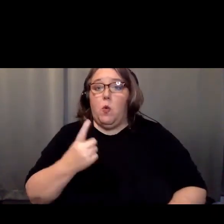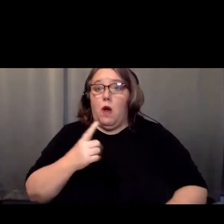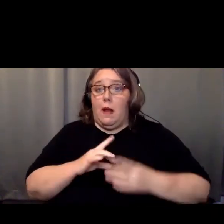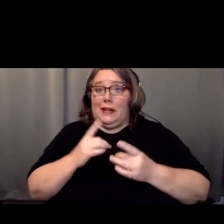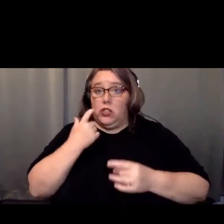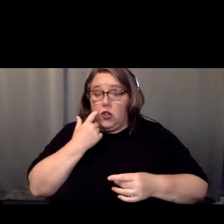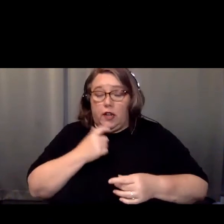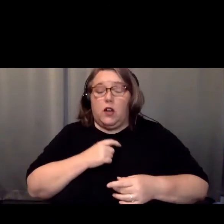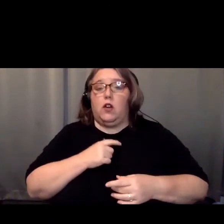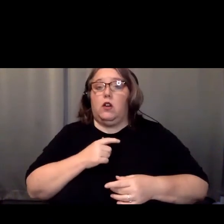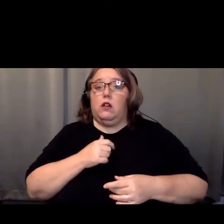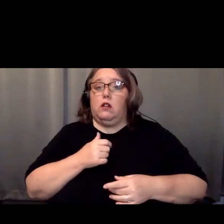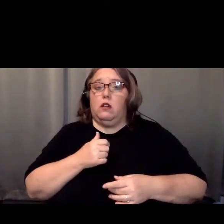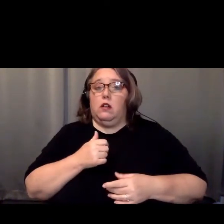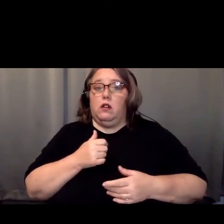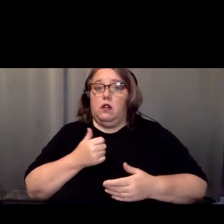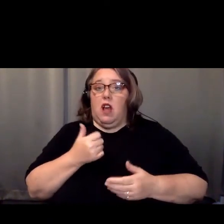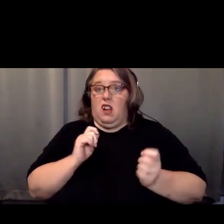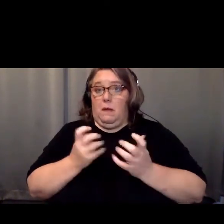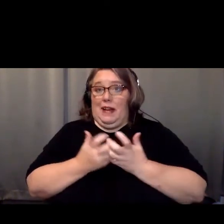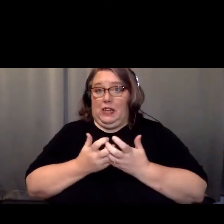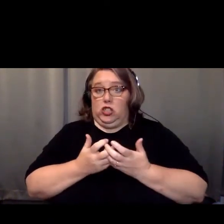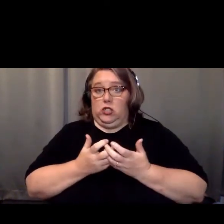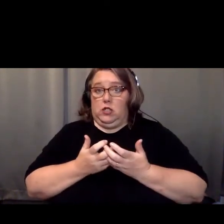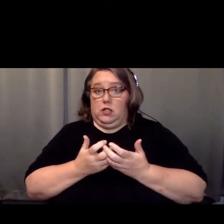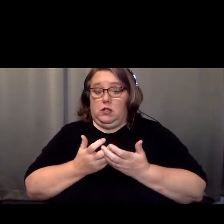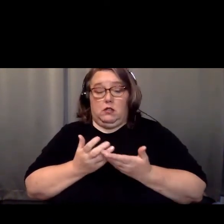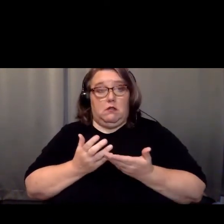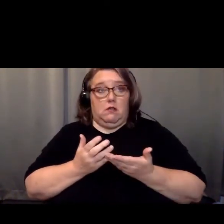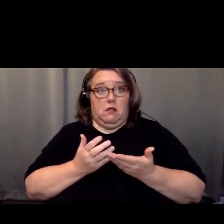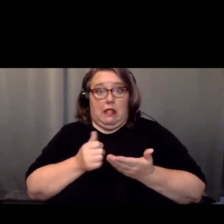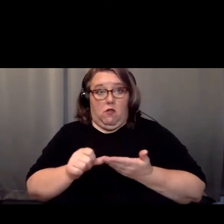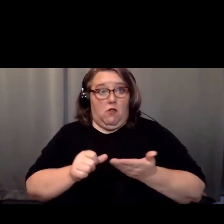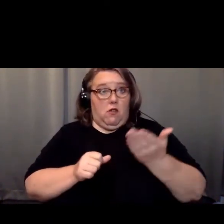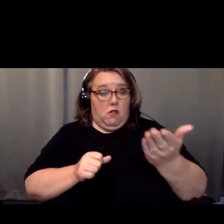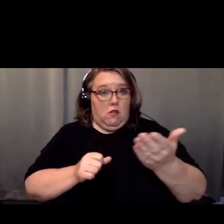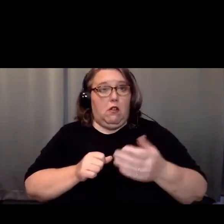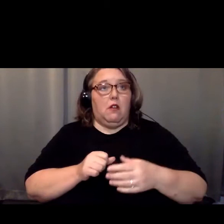remind your professors of your accommodations a few days before you need them,